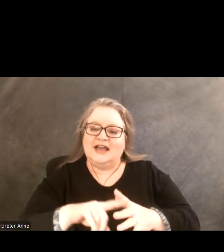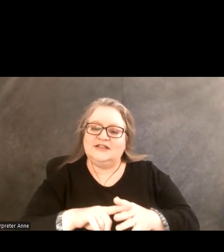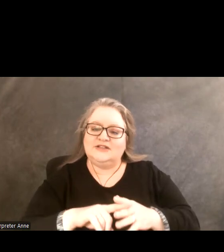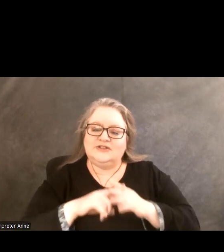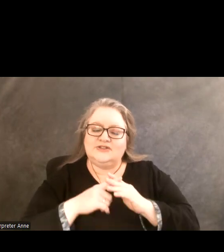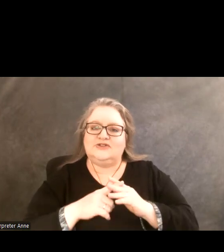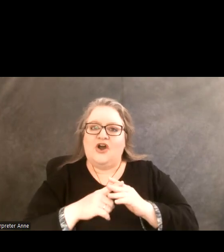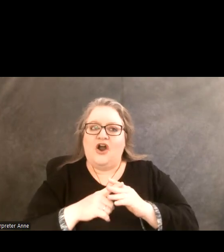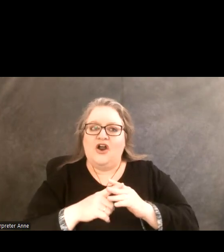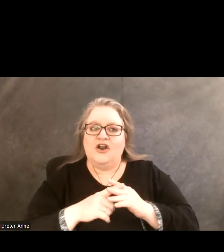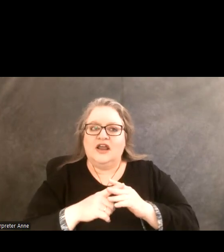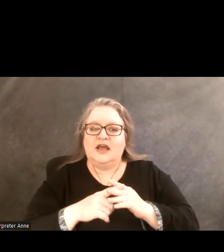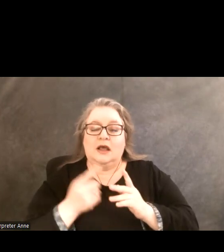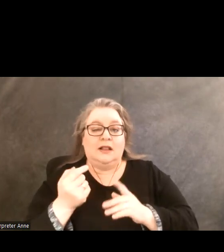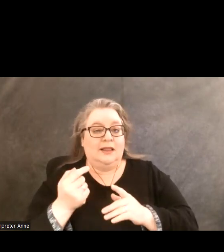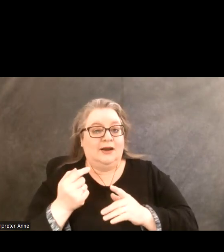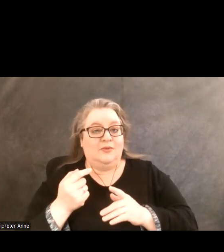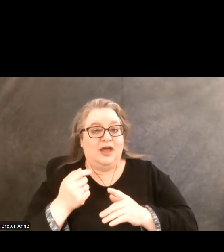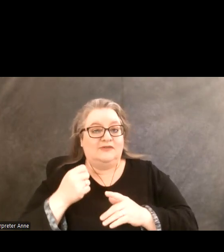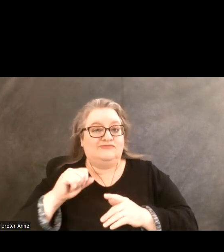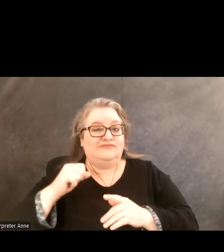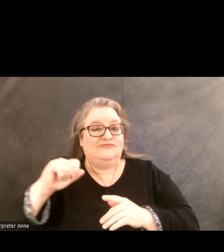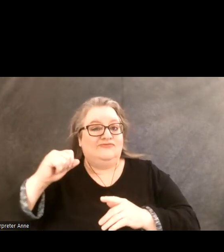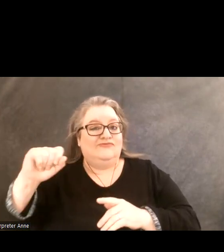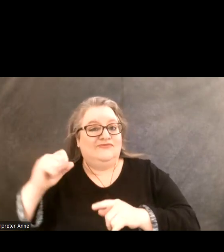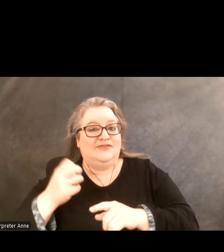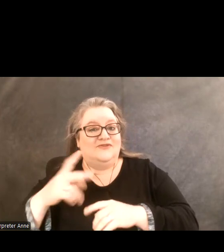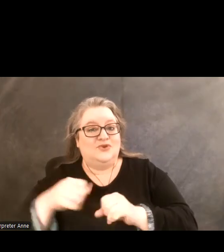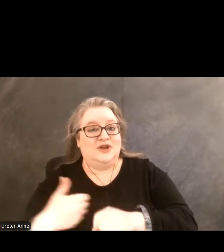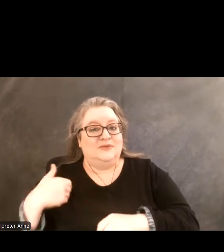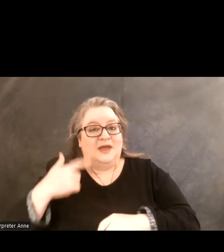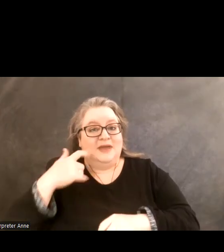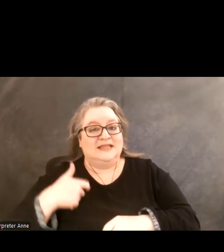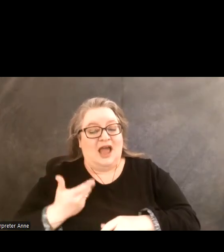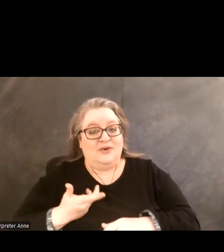ruckus a few years back because I was invited to speak to some